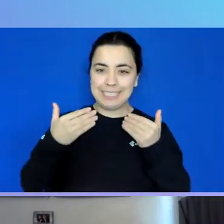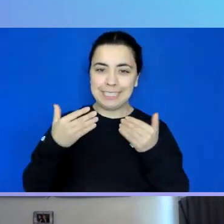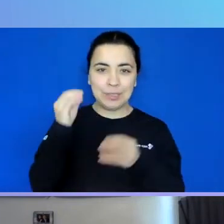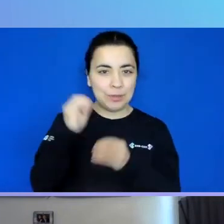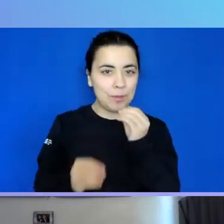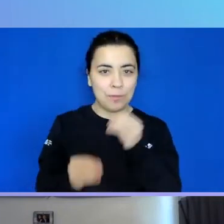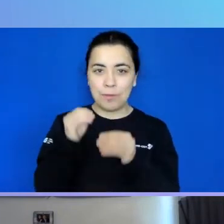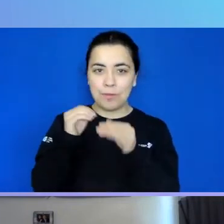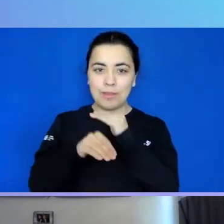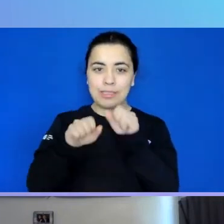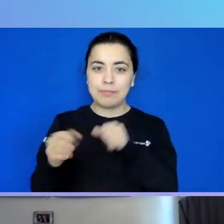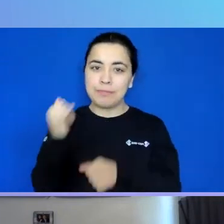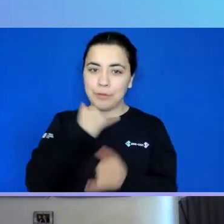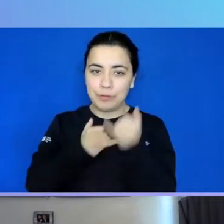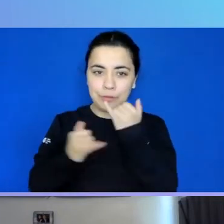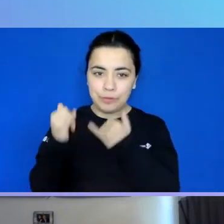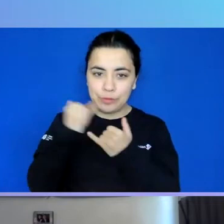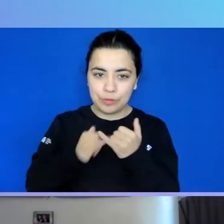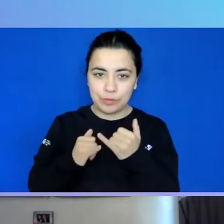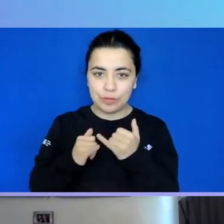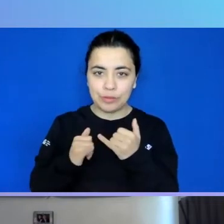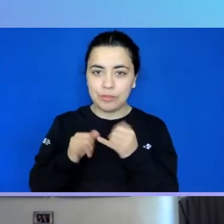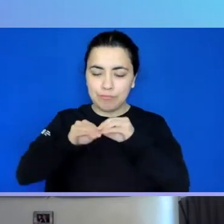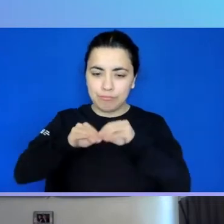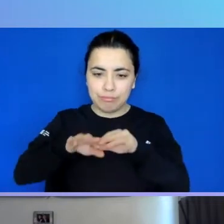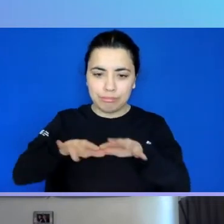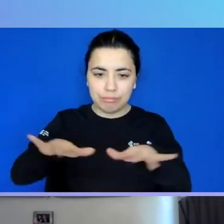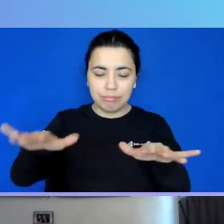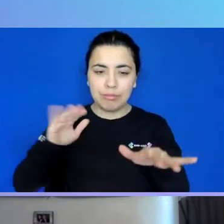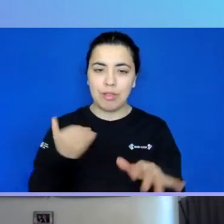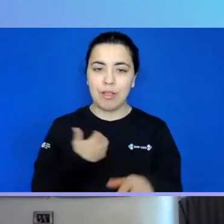error from ever going into our deployment. Well, let's do one